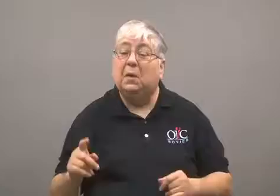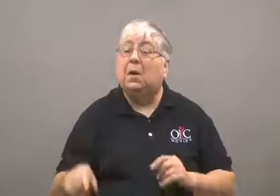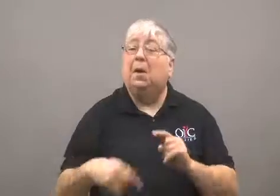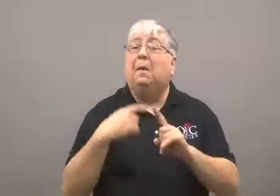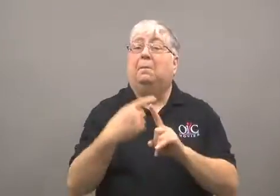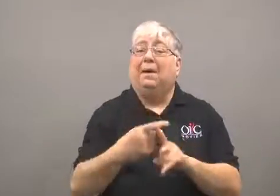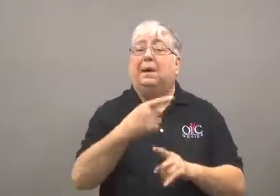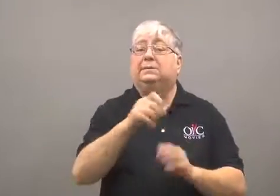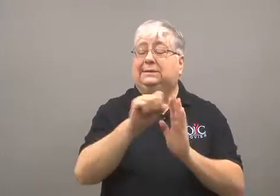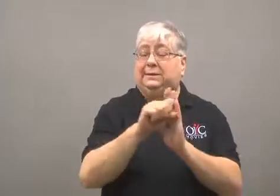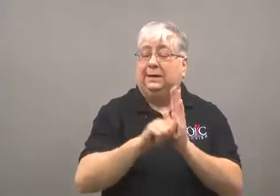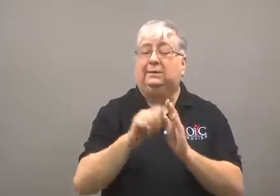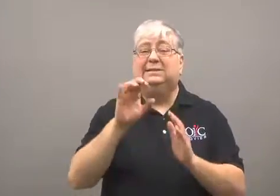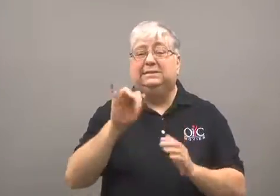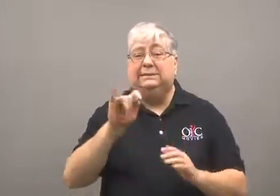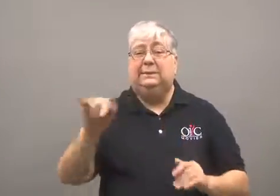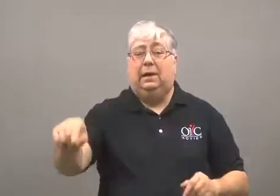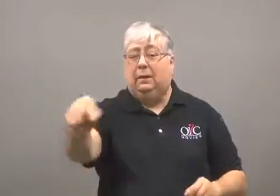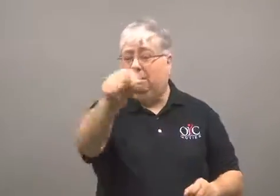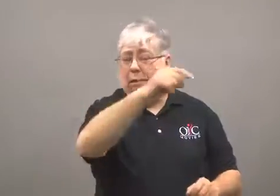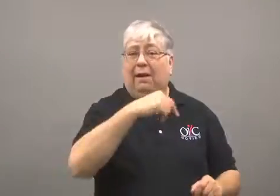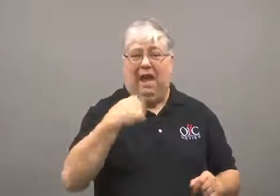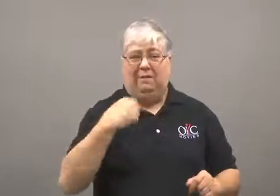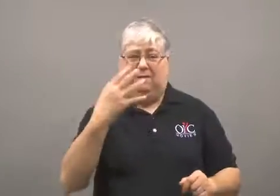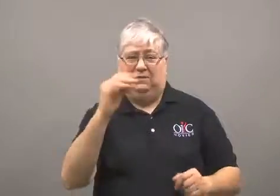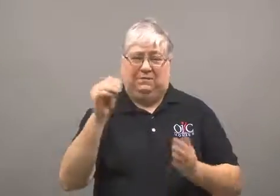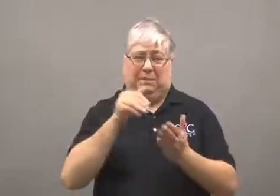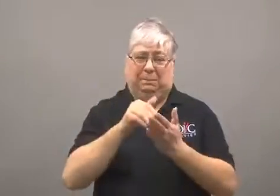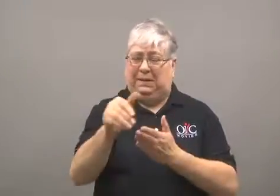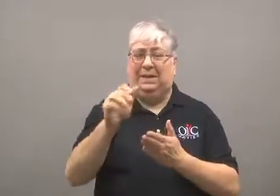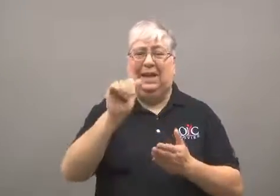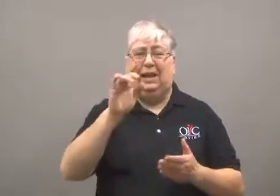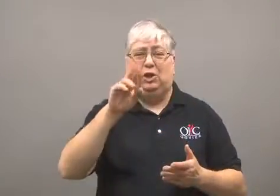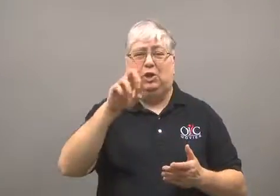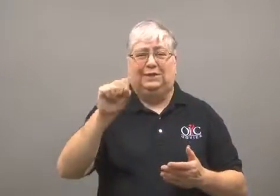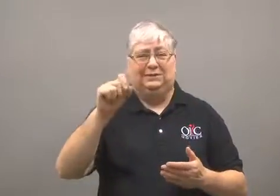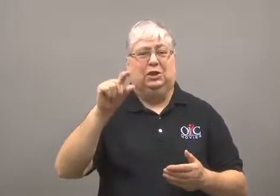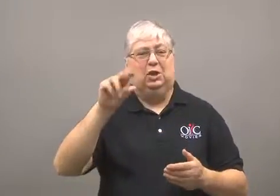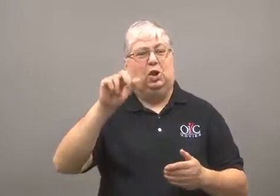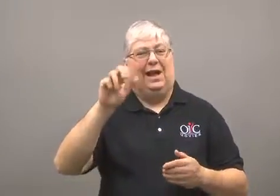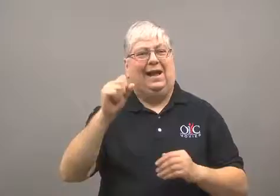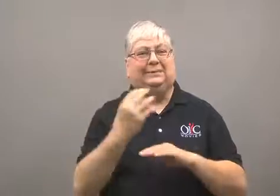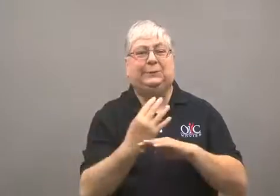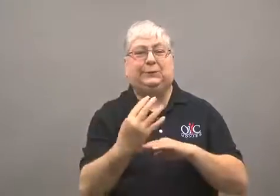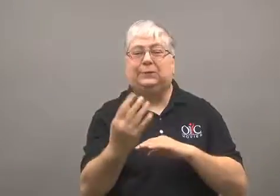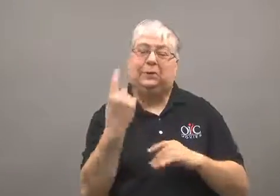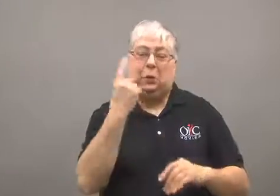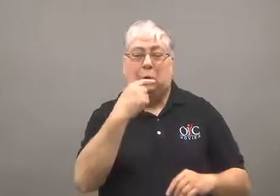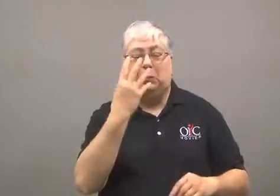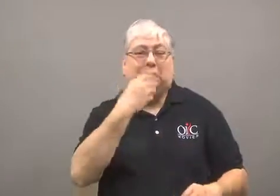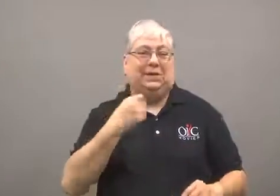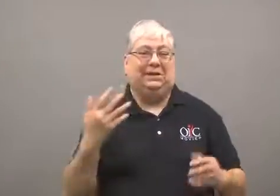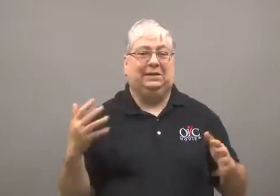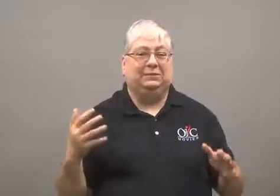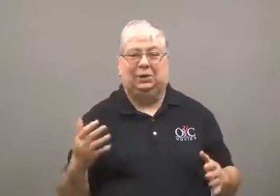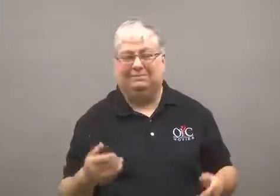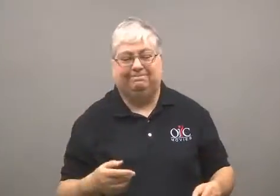The state and cities also have a total of 50 million acres of decorative grass.